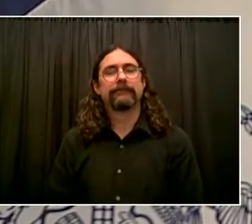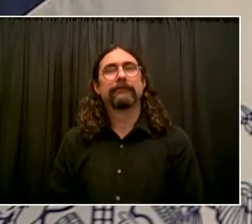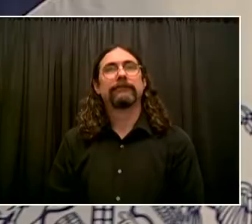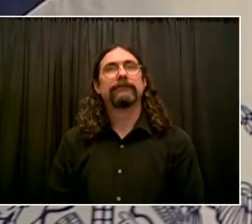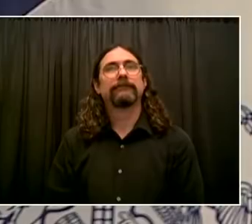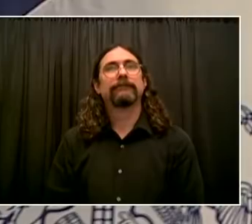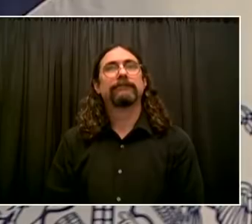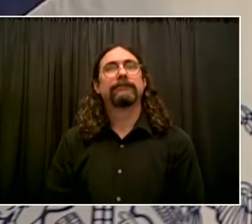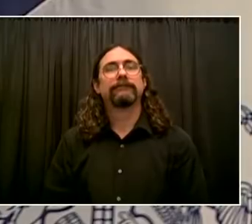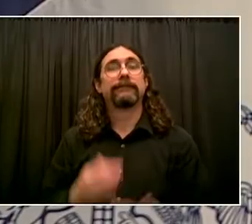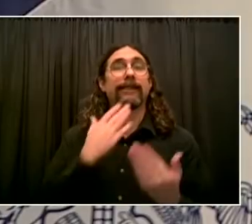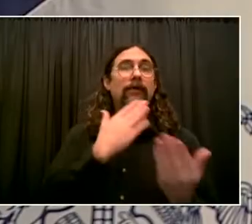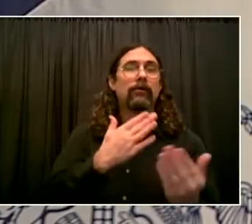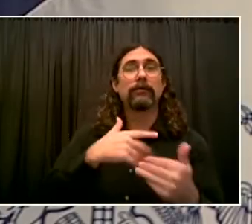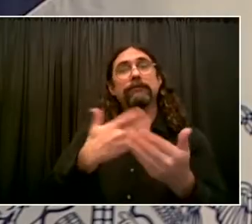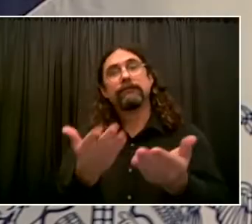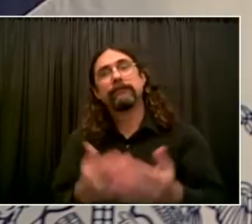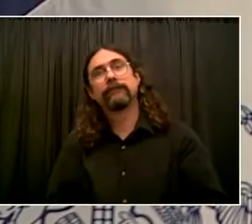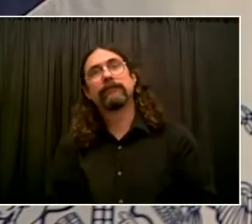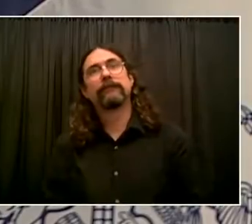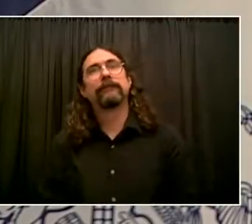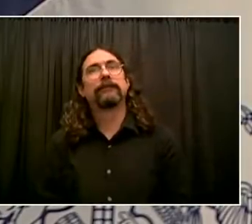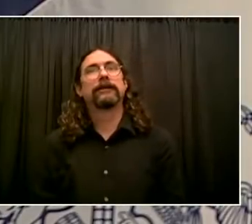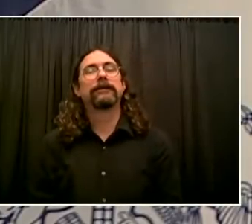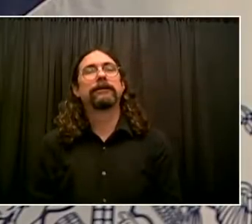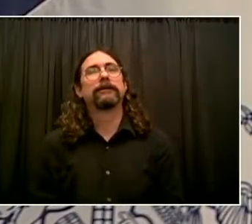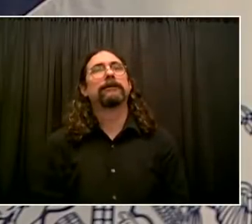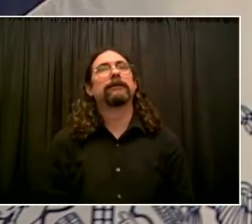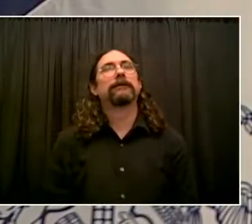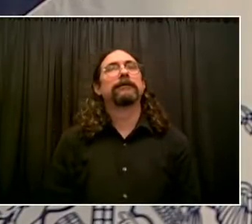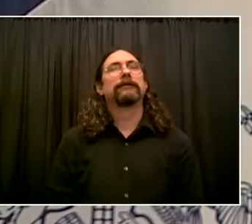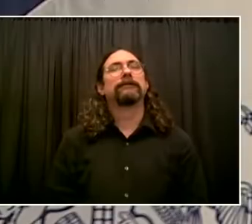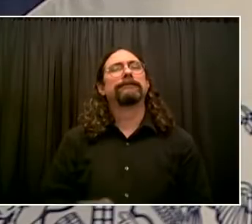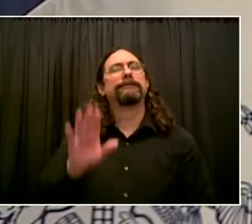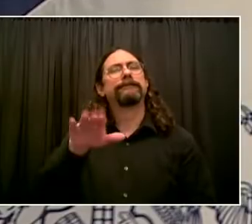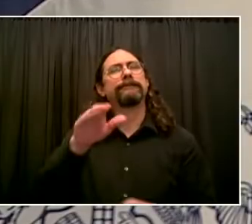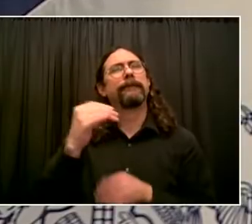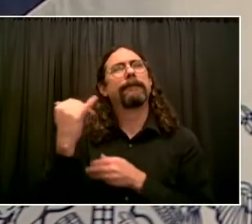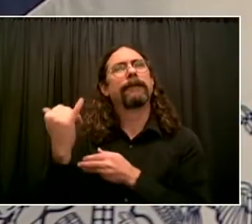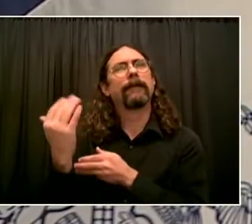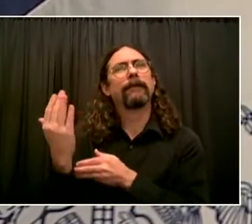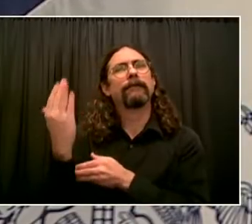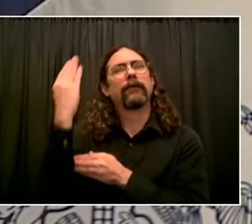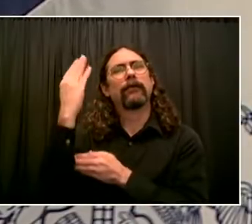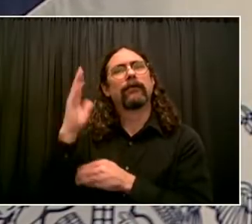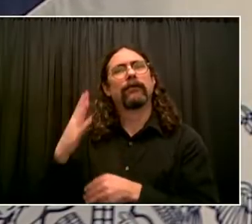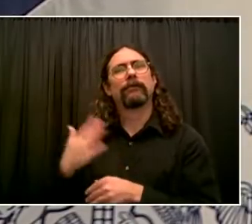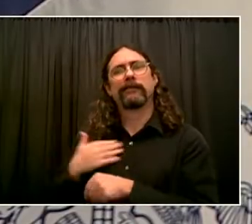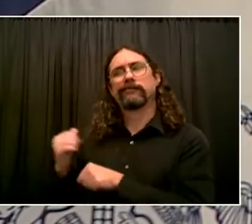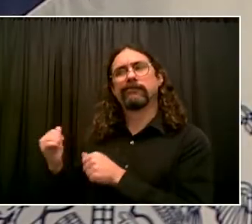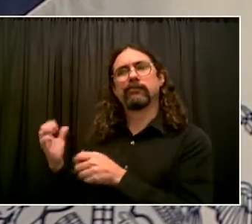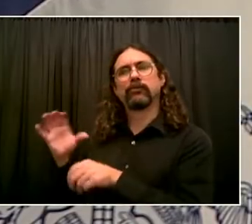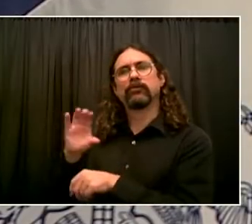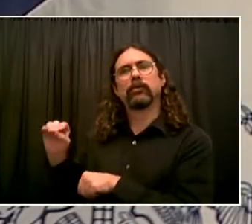GO AHEAD ELIZABETH. ALSO THIS MORNING MY